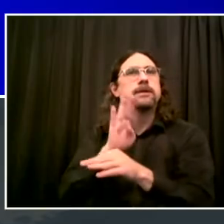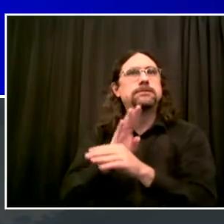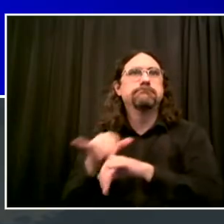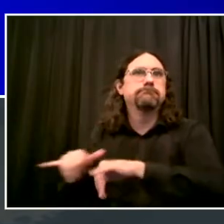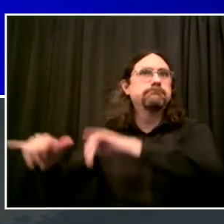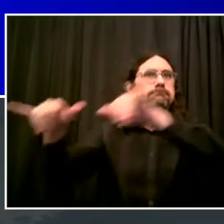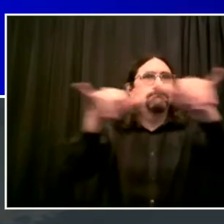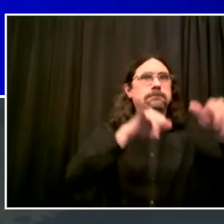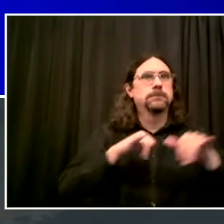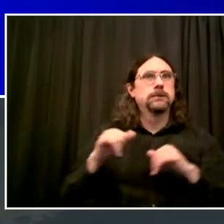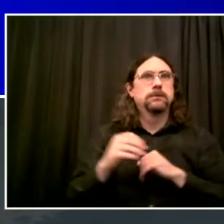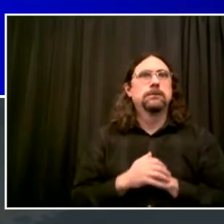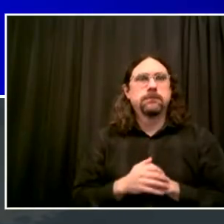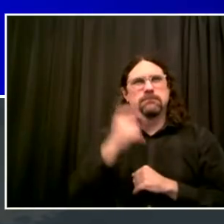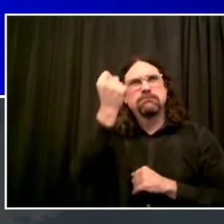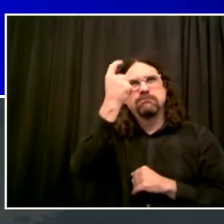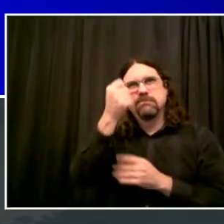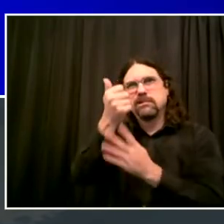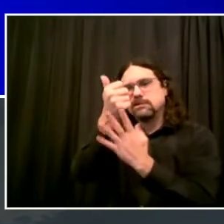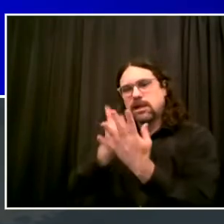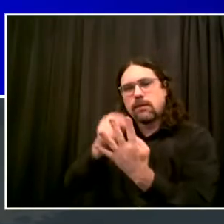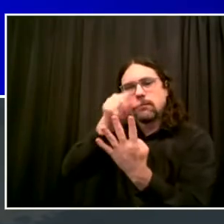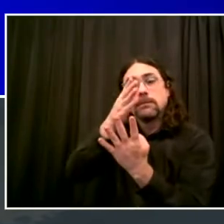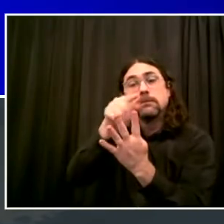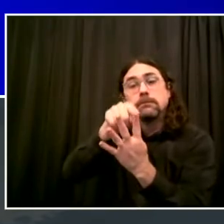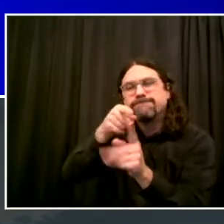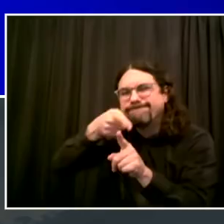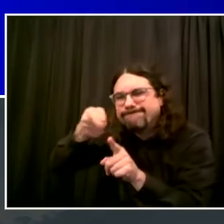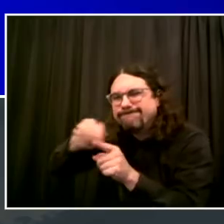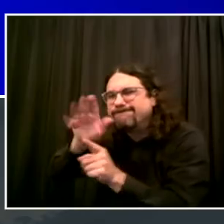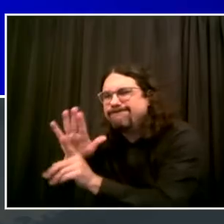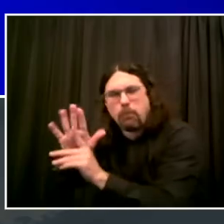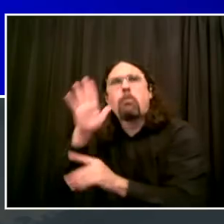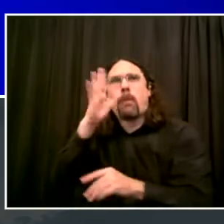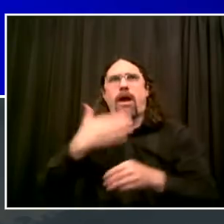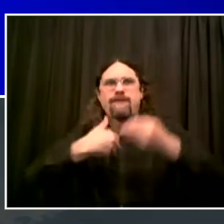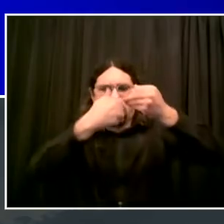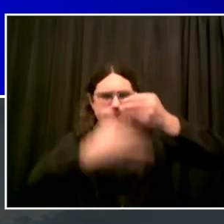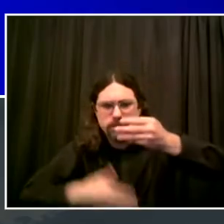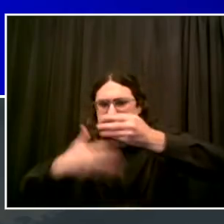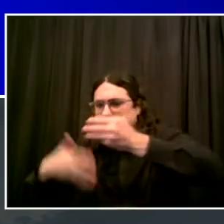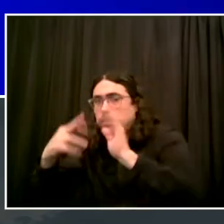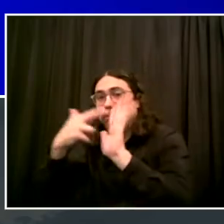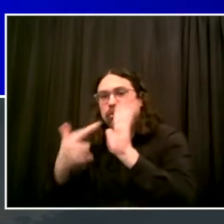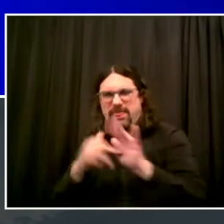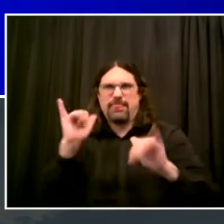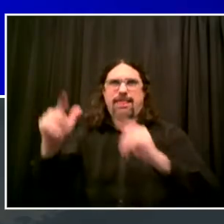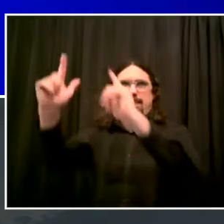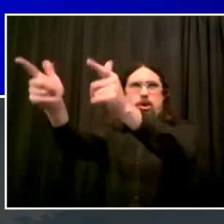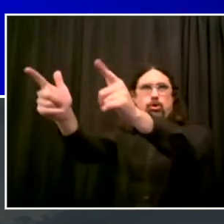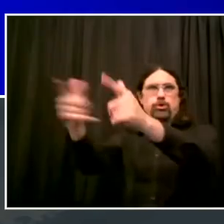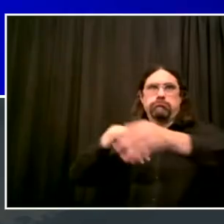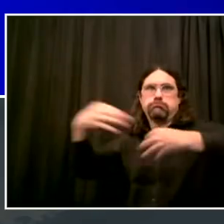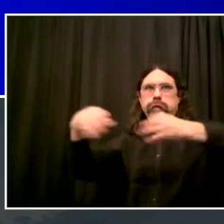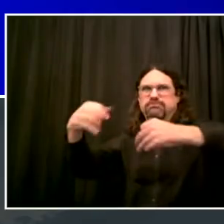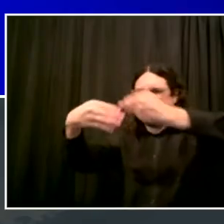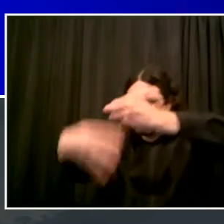THROUGHOUT. SO NOW WE NEED TO TALK BUSINESS